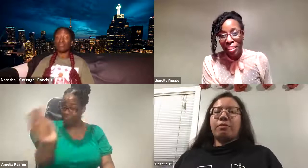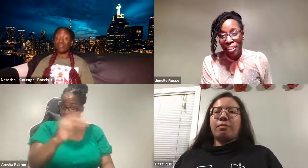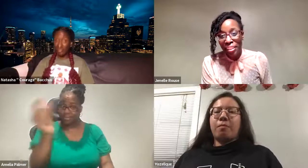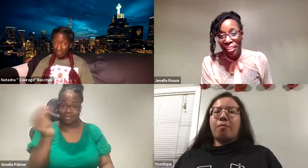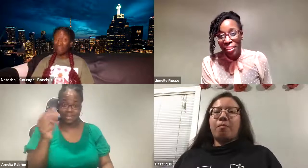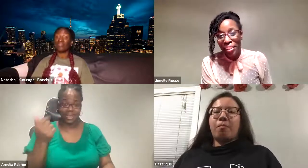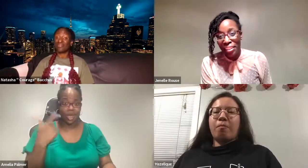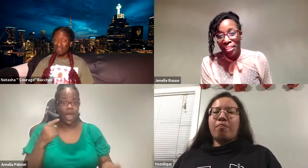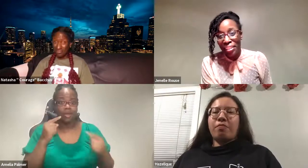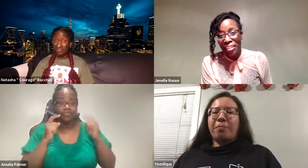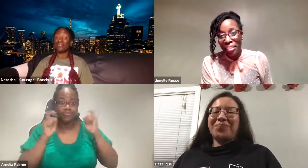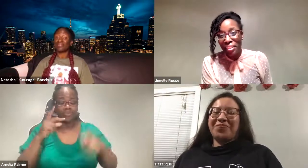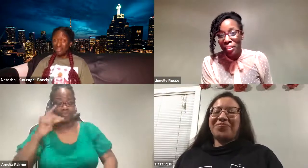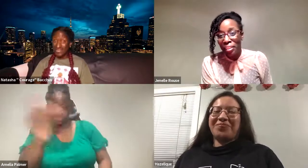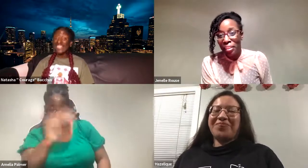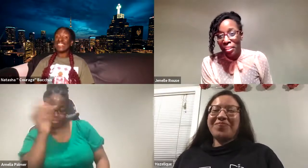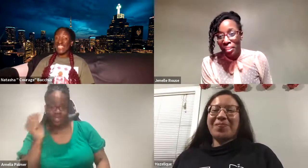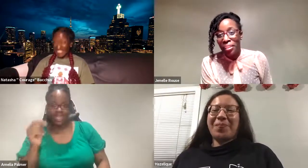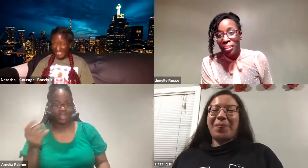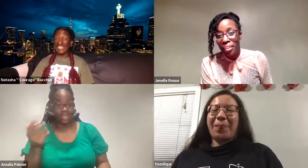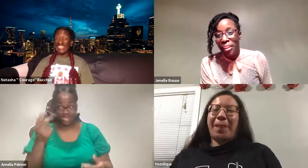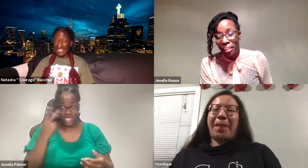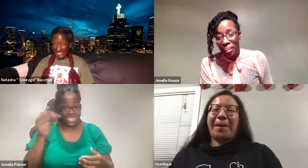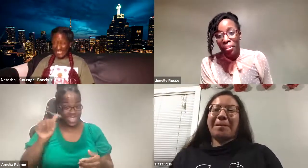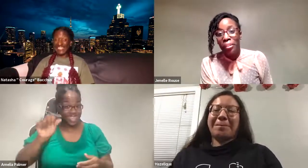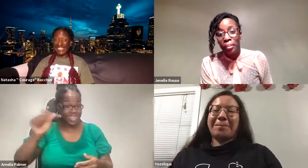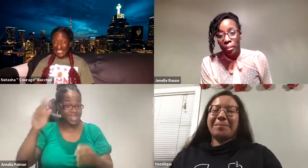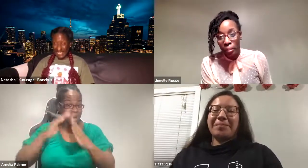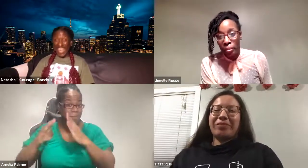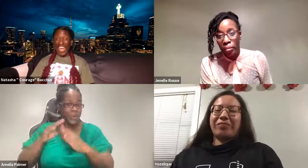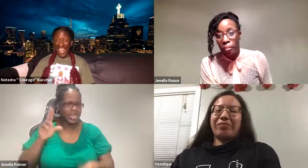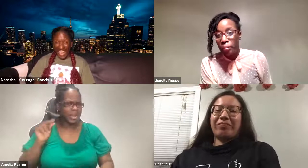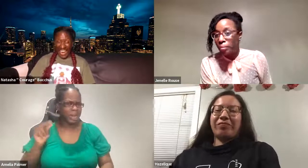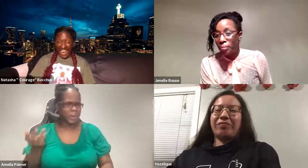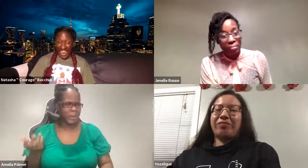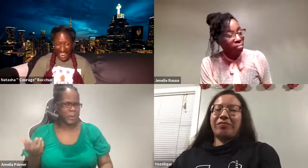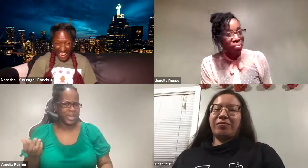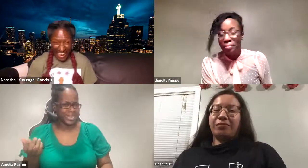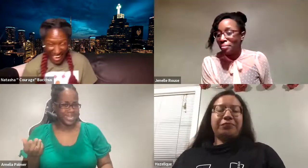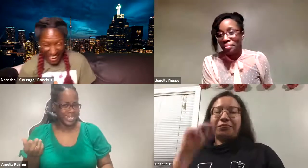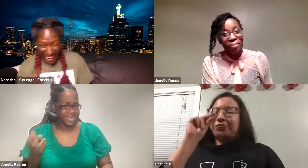with something, that snapping and that facial attitude that you add, you don't see that within